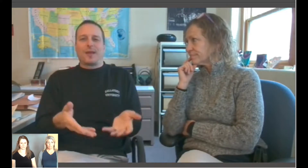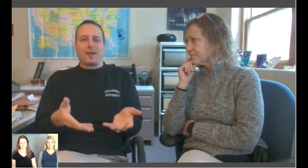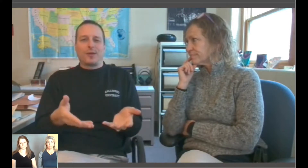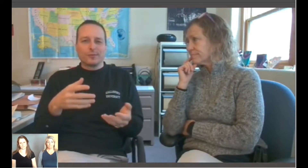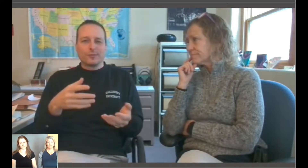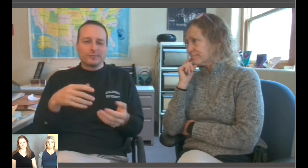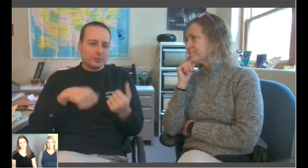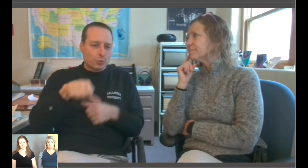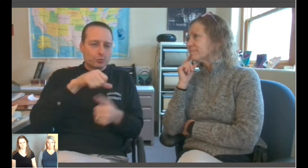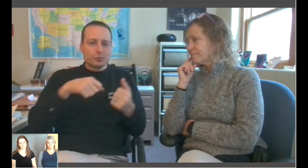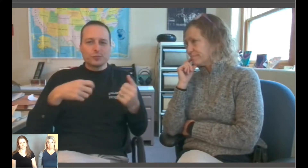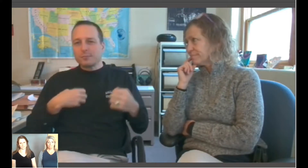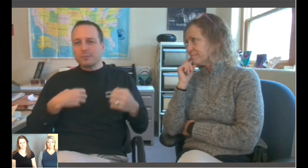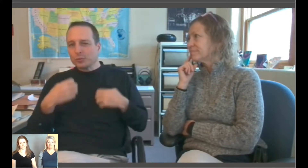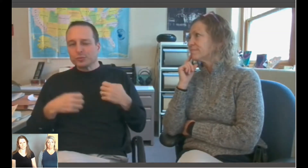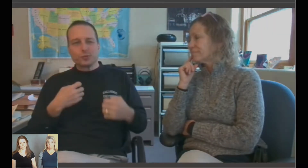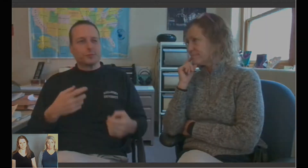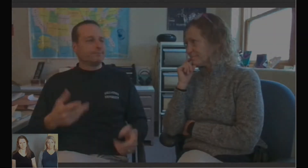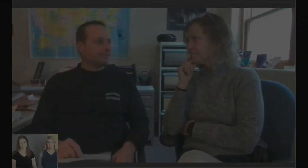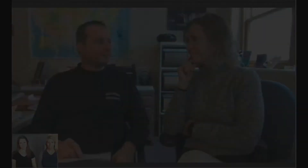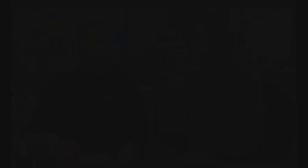And it can affect their social and emotional well-being.